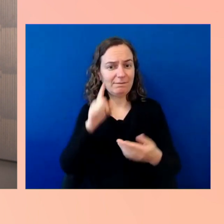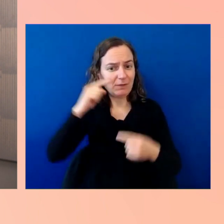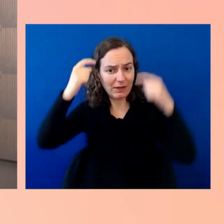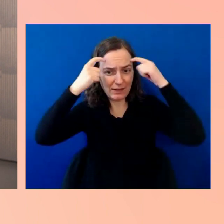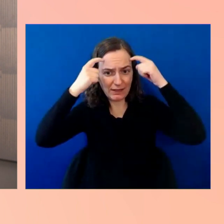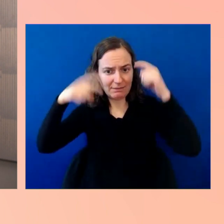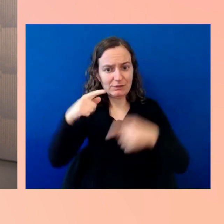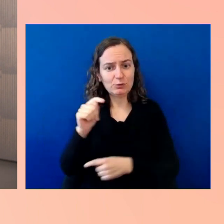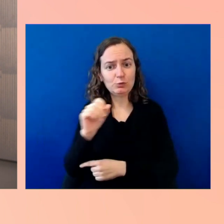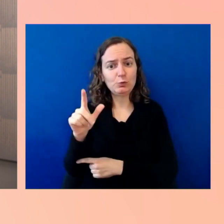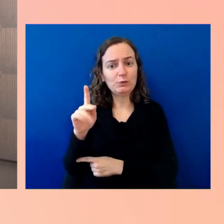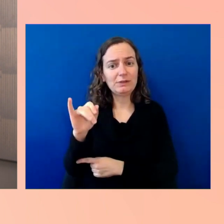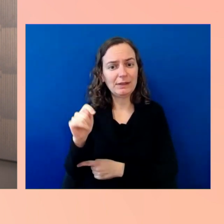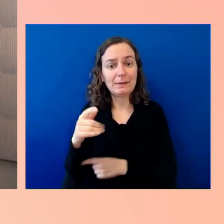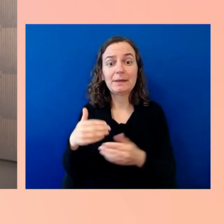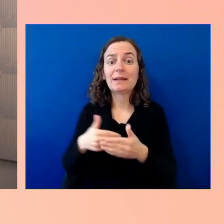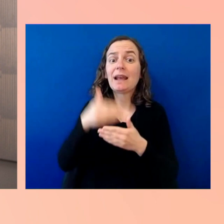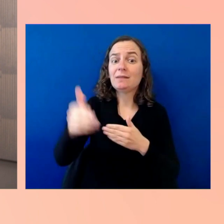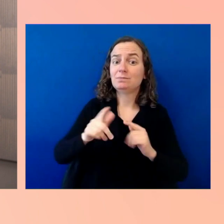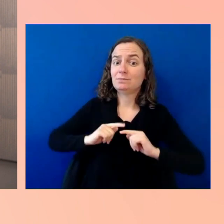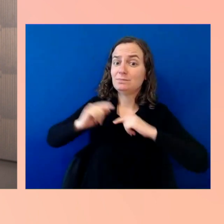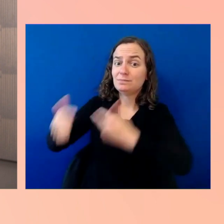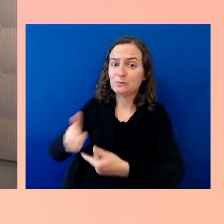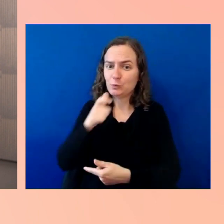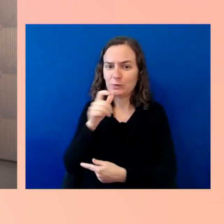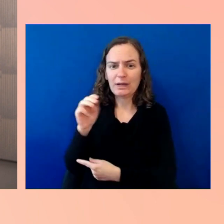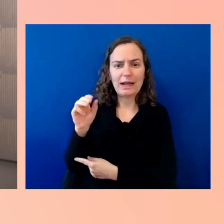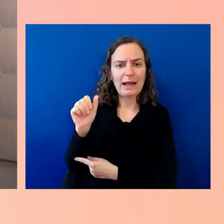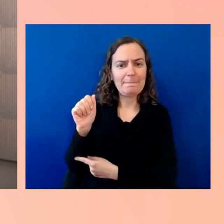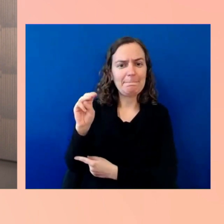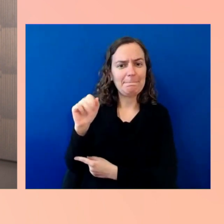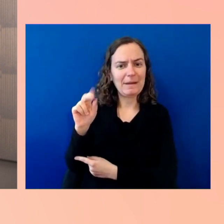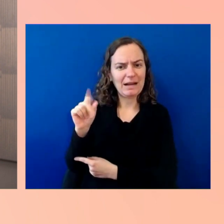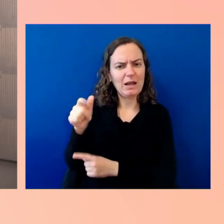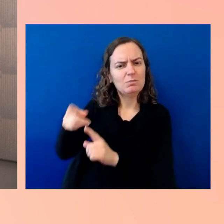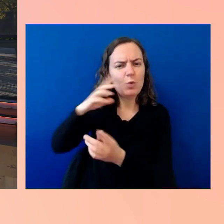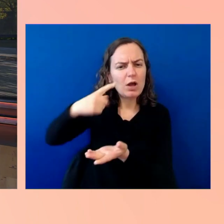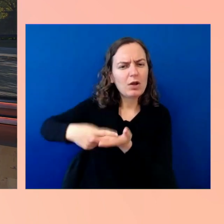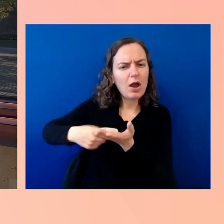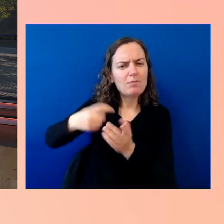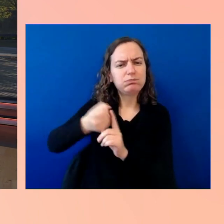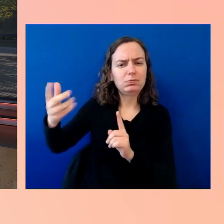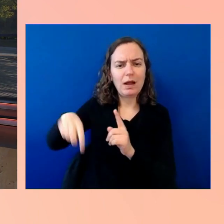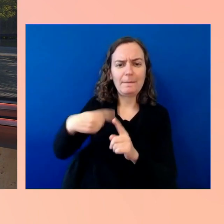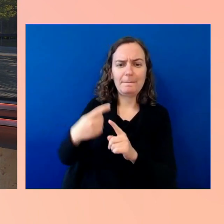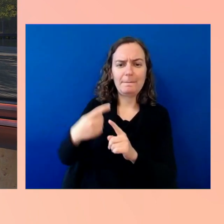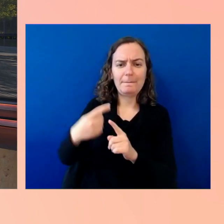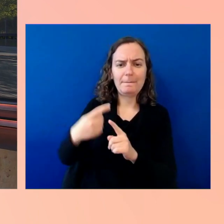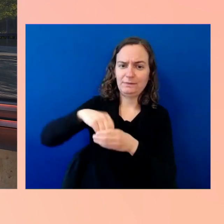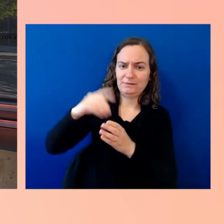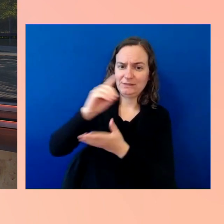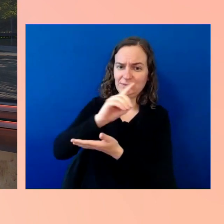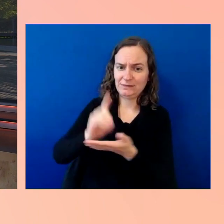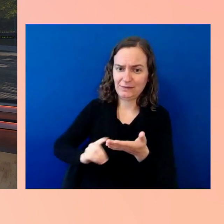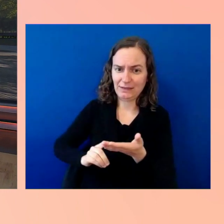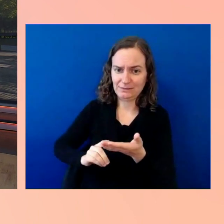talking about inclusive developer experiences. Take it away Amanda. Hi, everyone. I'm Amanda Silver